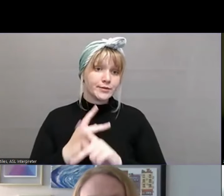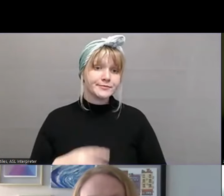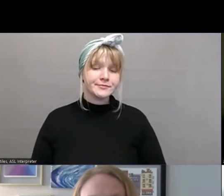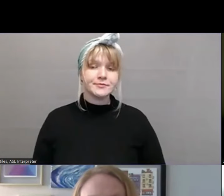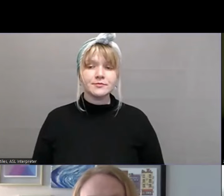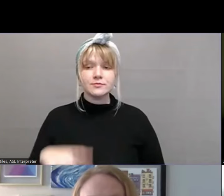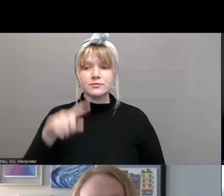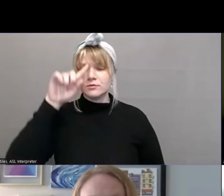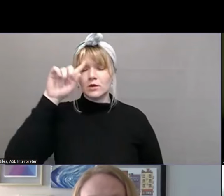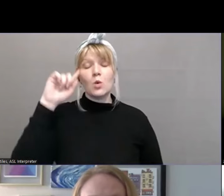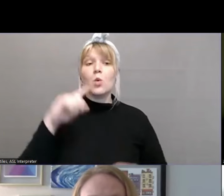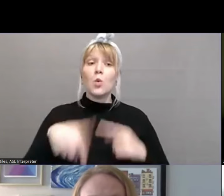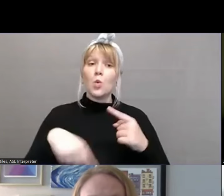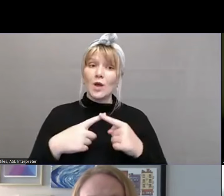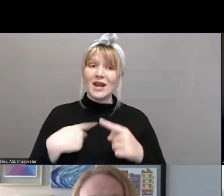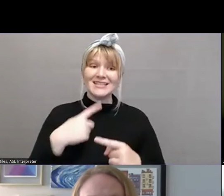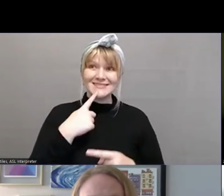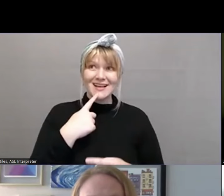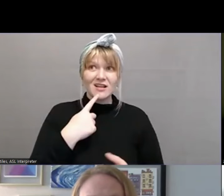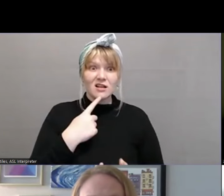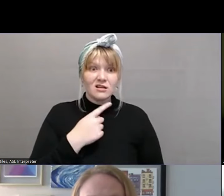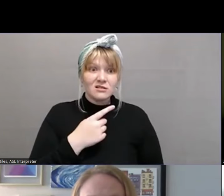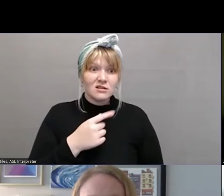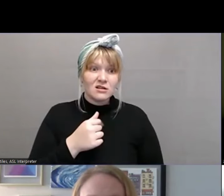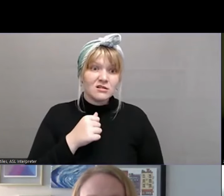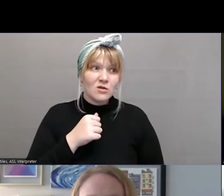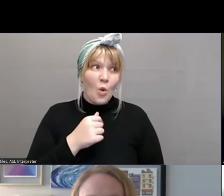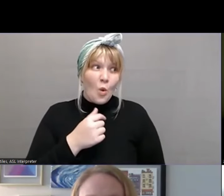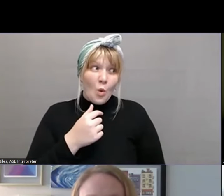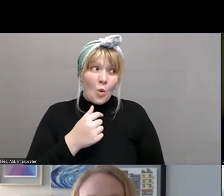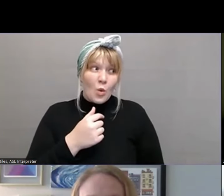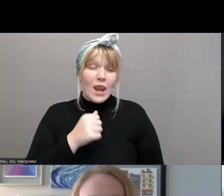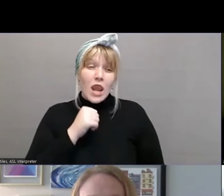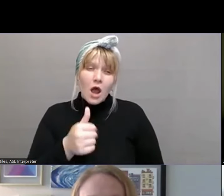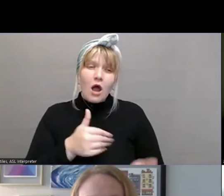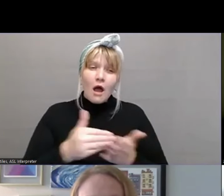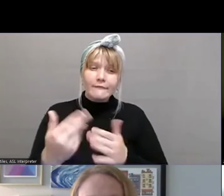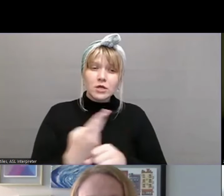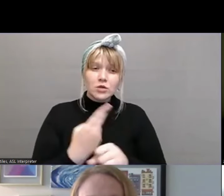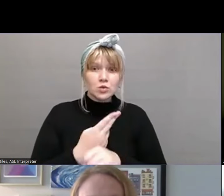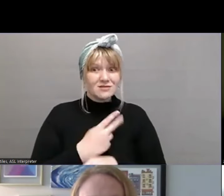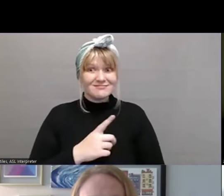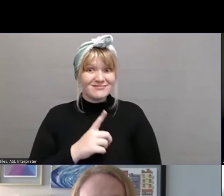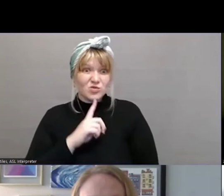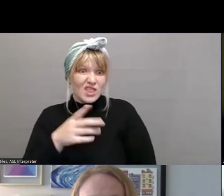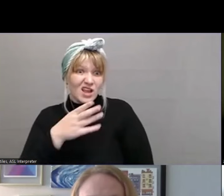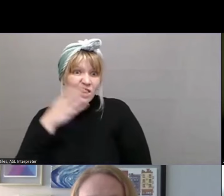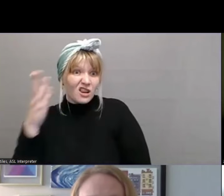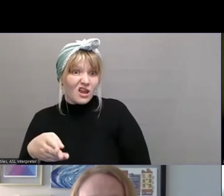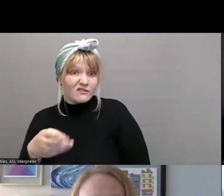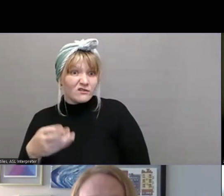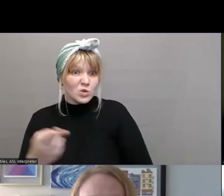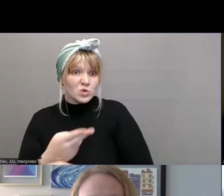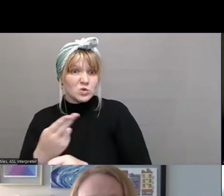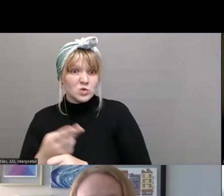When I say it’s underutilized - almost nobody applies who would probably benefit from it. They are very flexible.